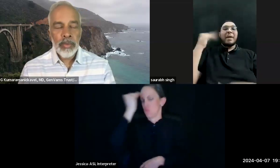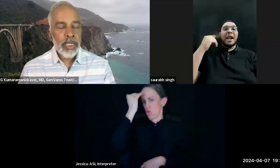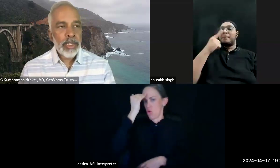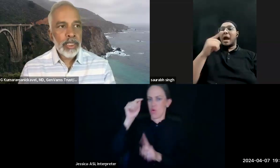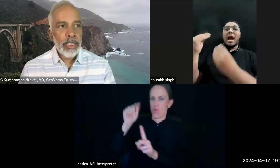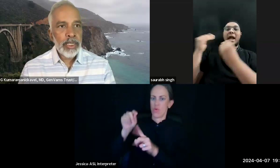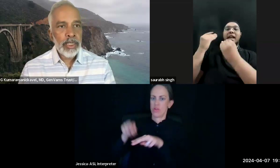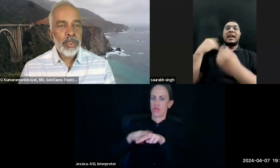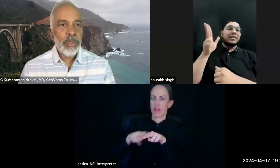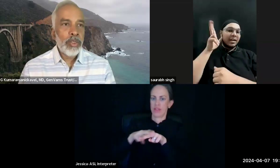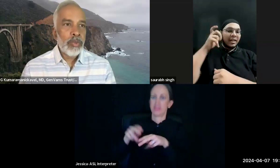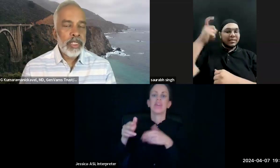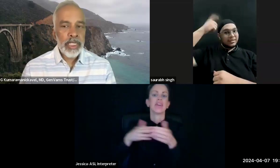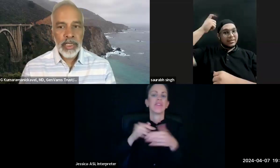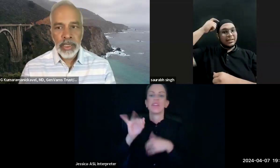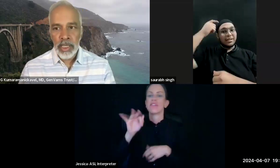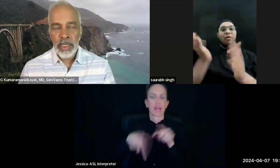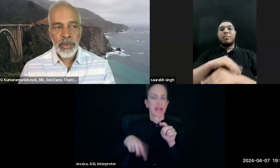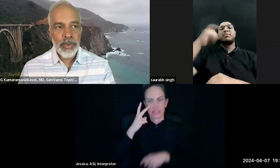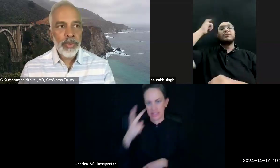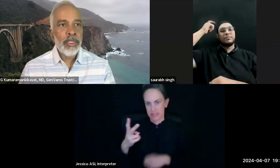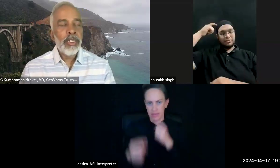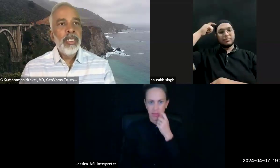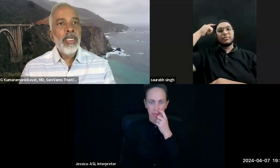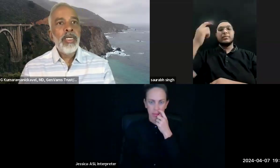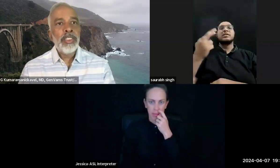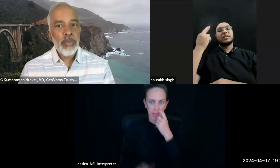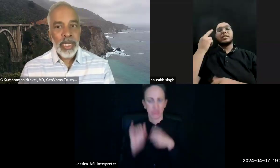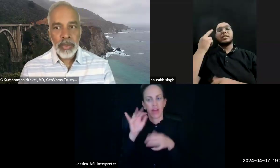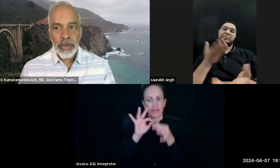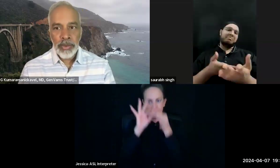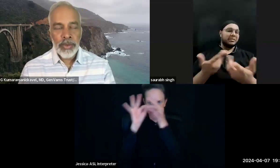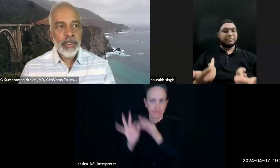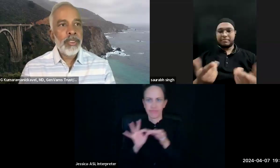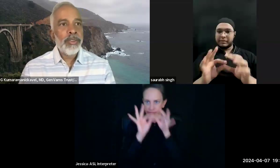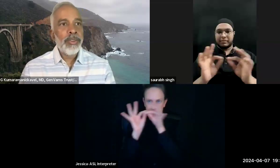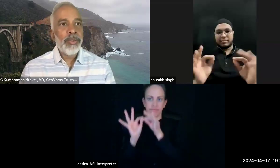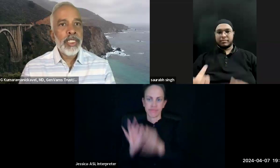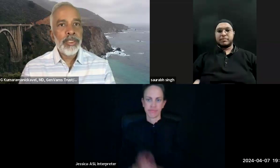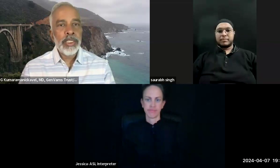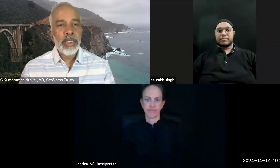interpretation area. and so it goes with taste. any food a smell of the food you don't need to see it